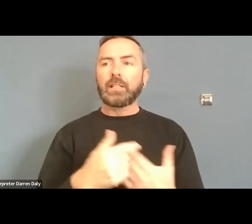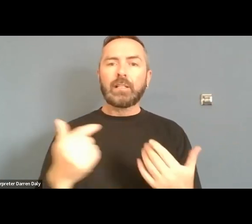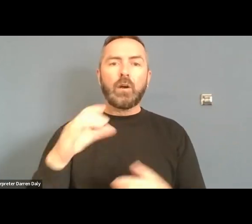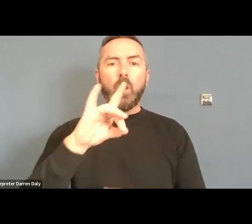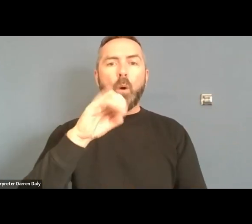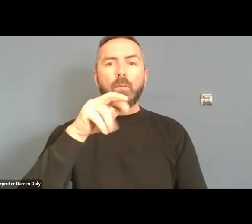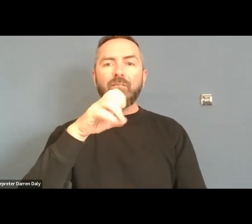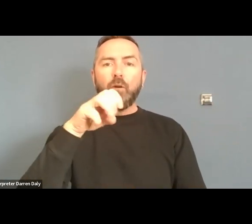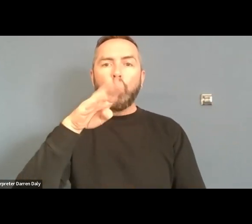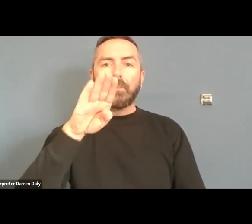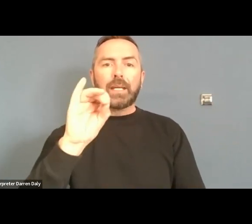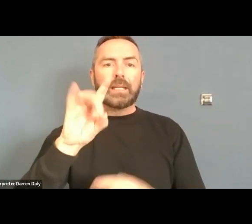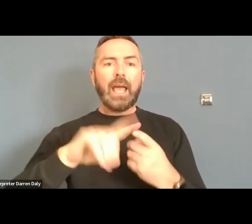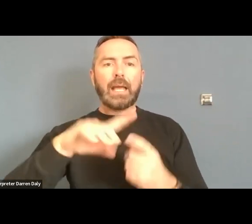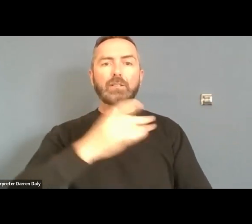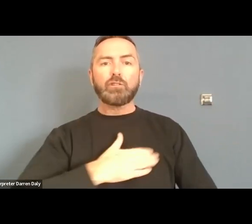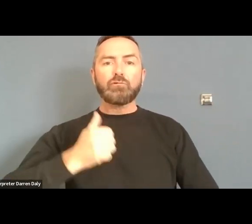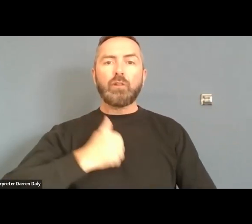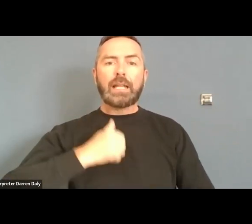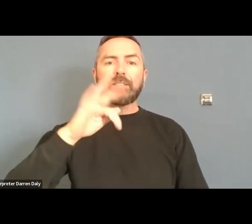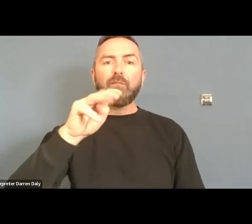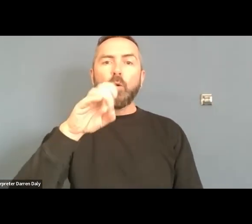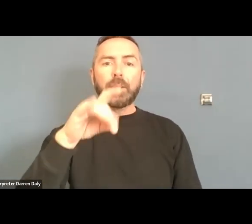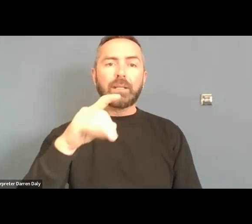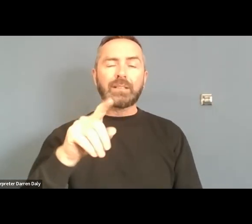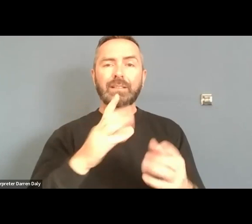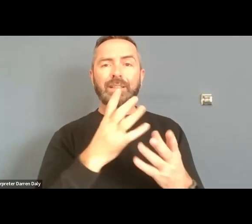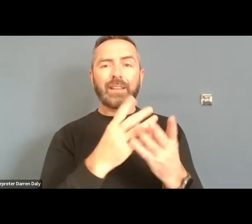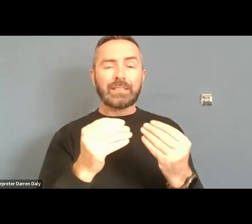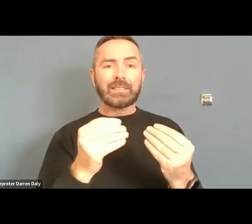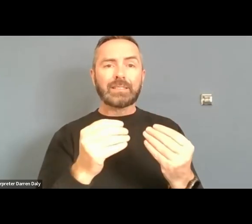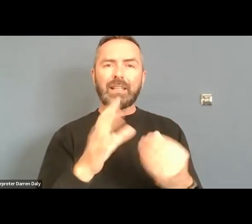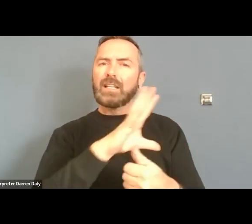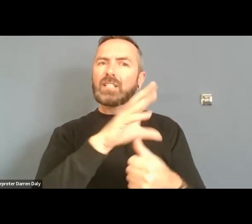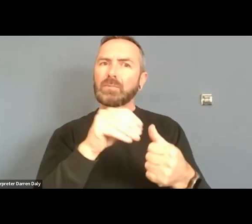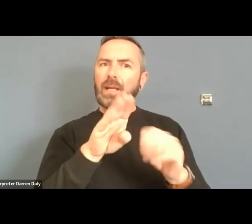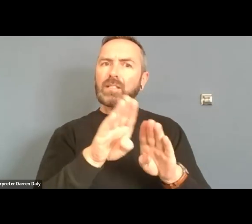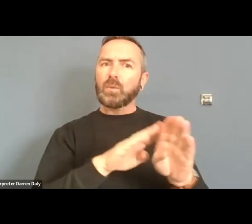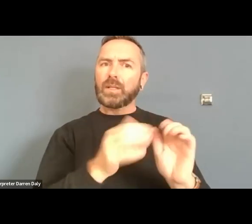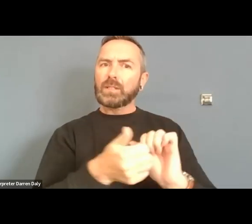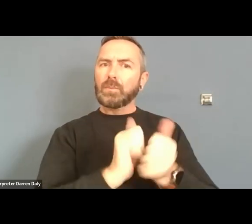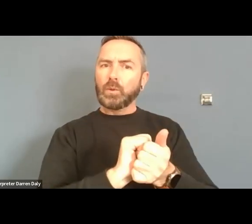especially in sport." "There are less LGBT classes or activities than I'd like, but I take the